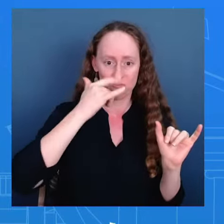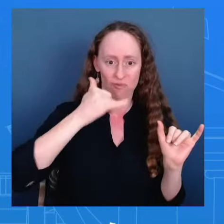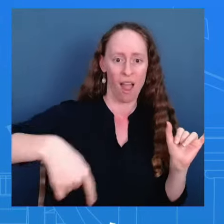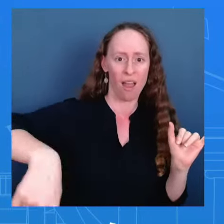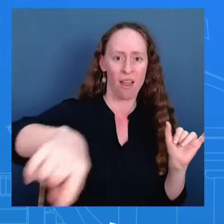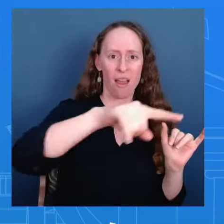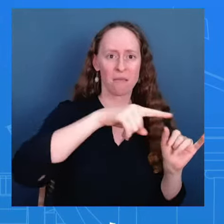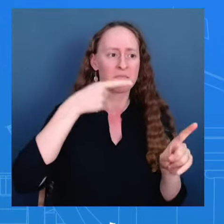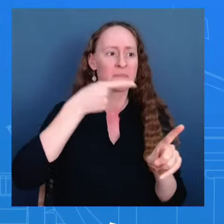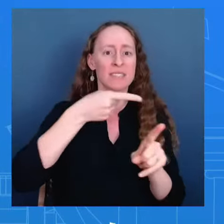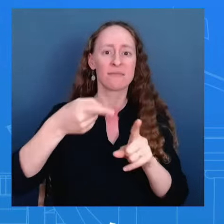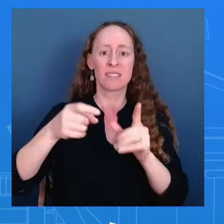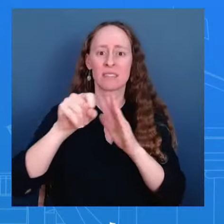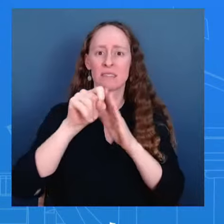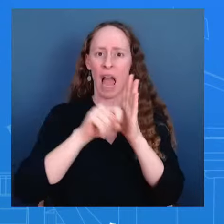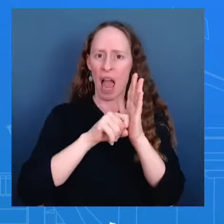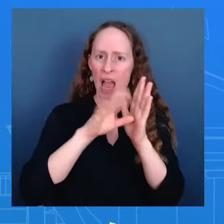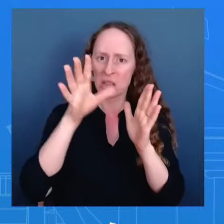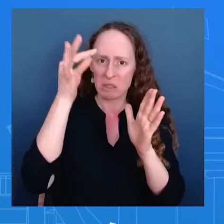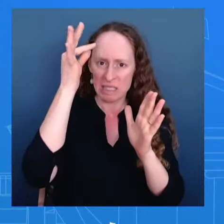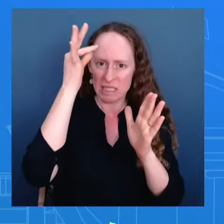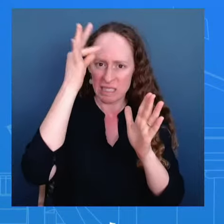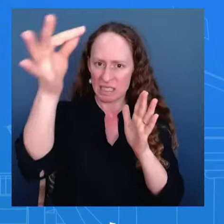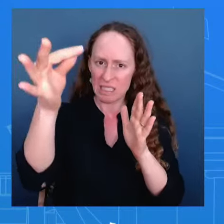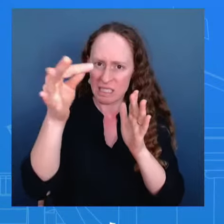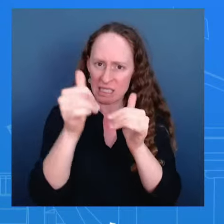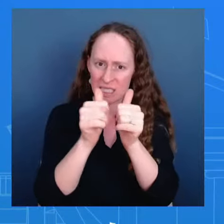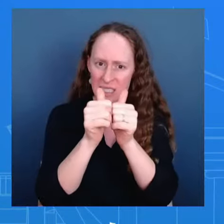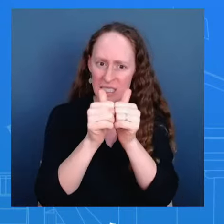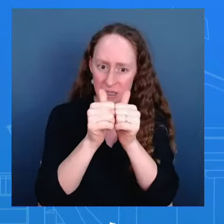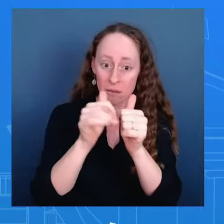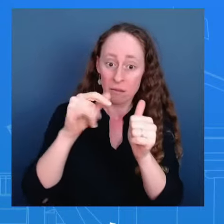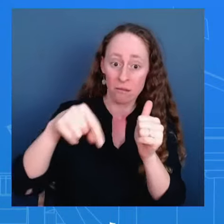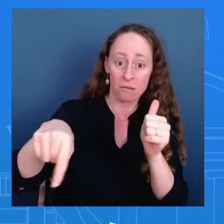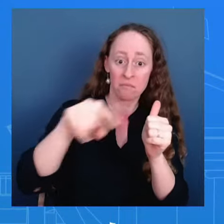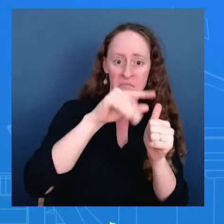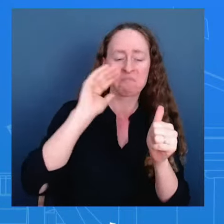I know you can't comment on election-related topics, but this poll does suggest